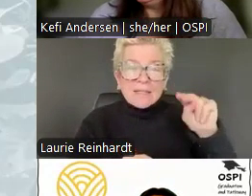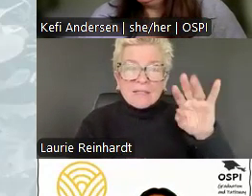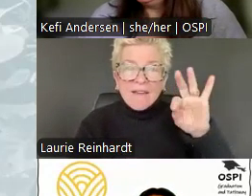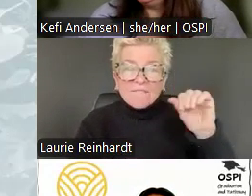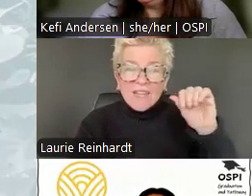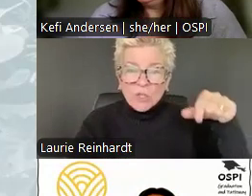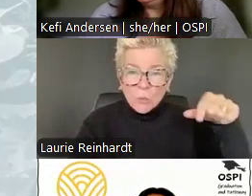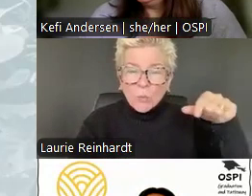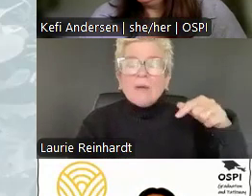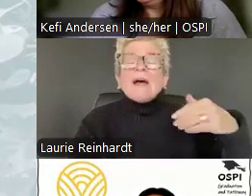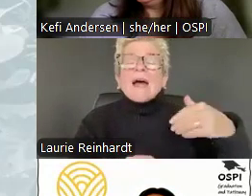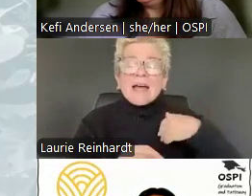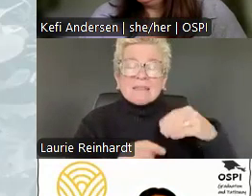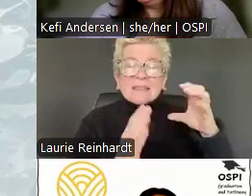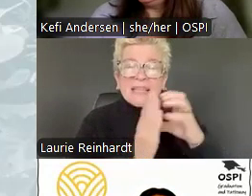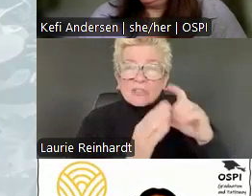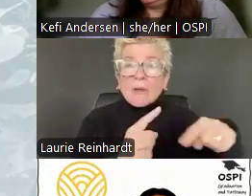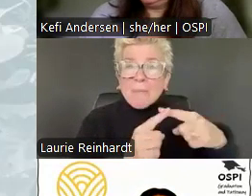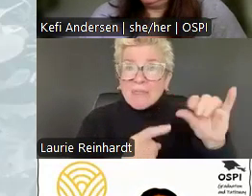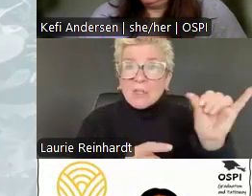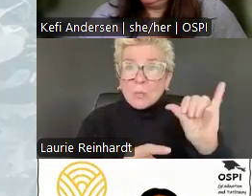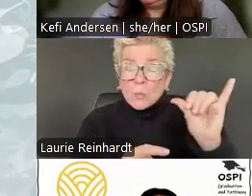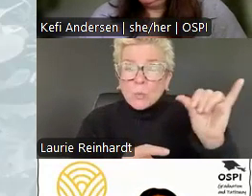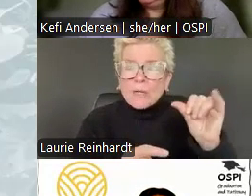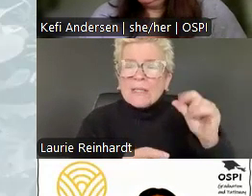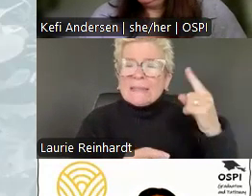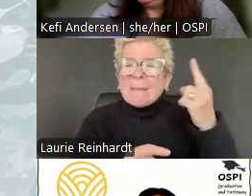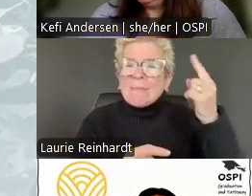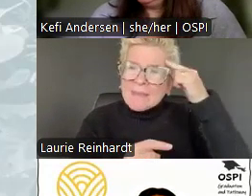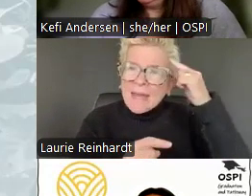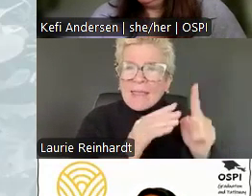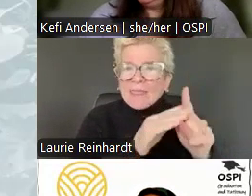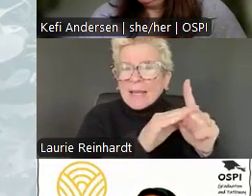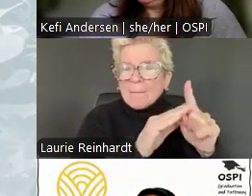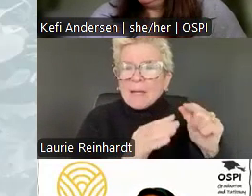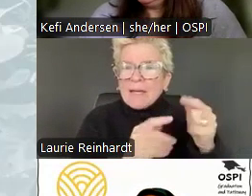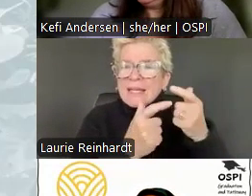that as well a couple things that come to mind is is you know it's it's a big system shift